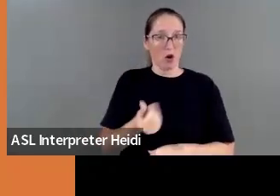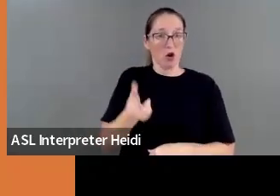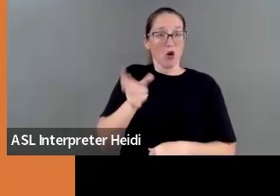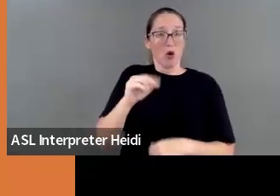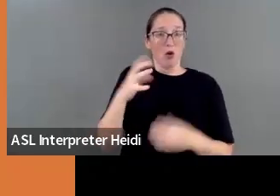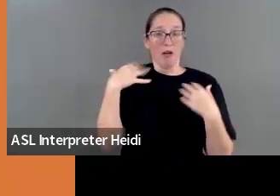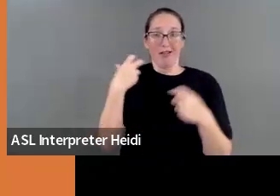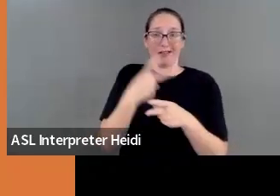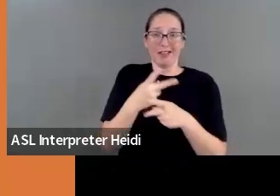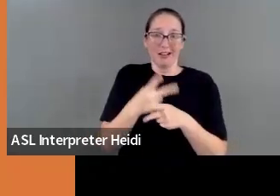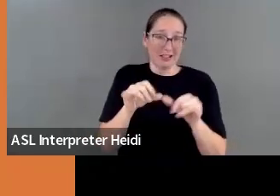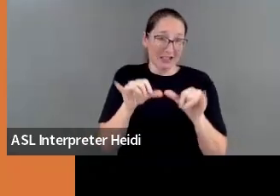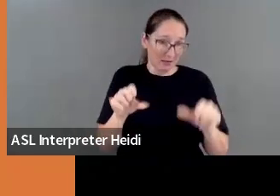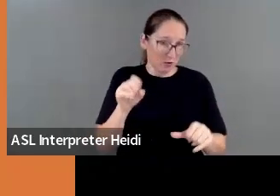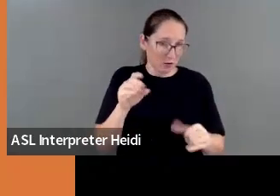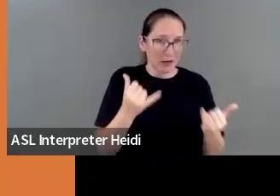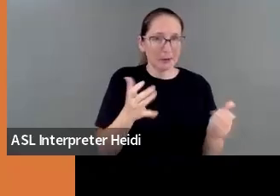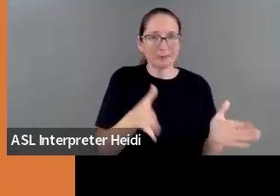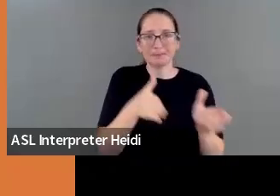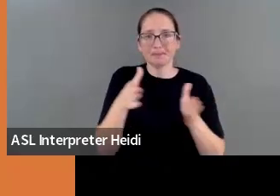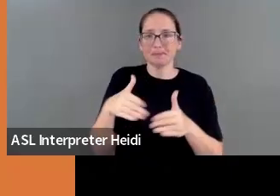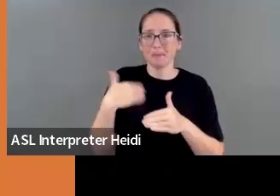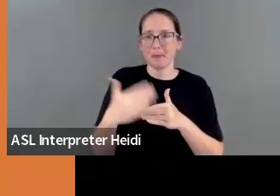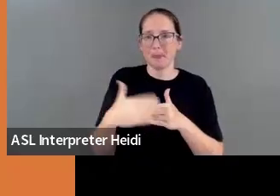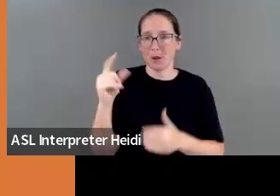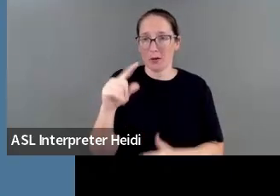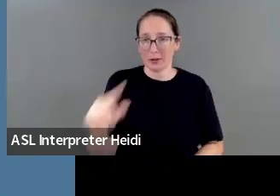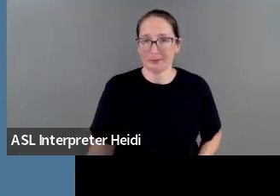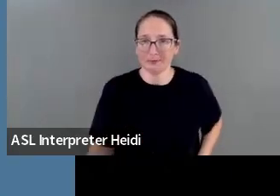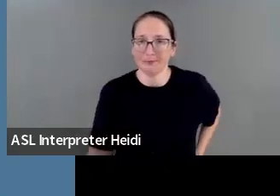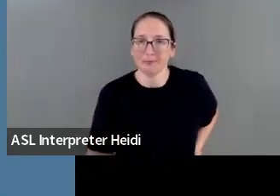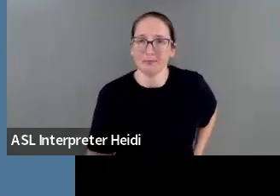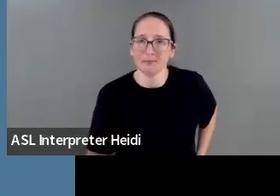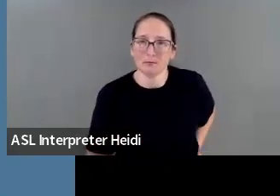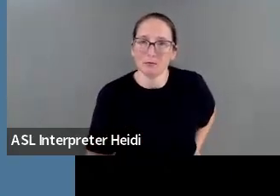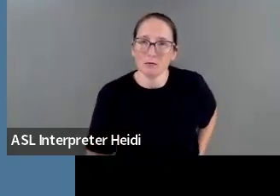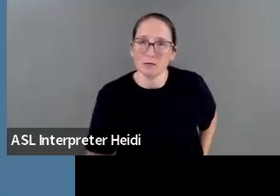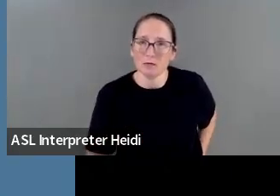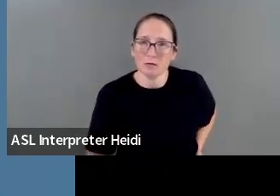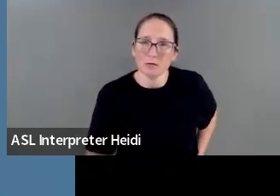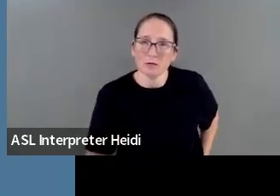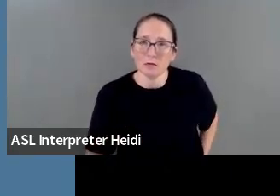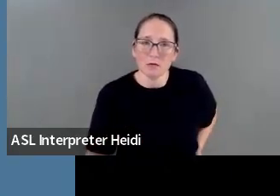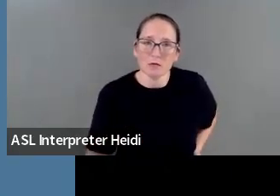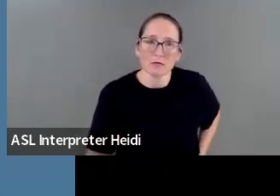I would say almost everyone has some sort of contact with whether we are taking